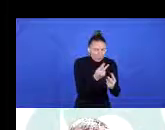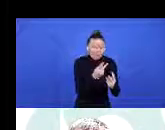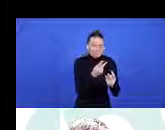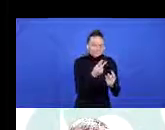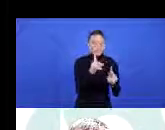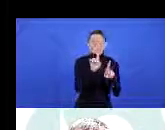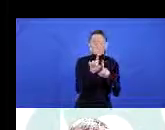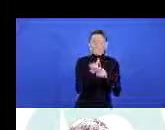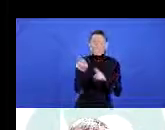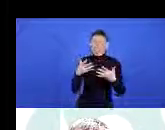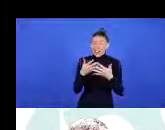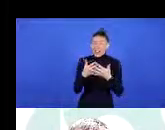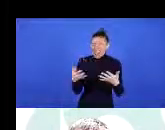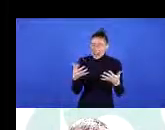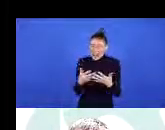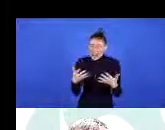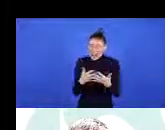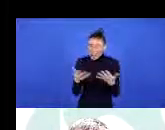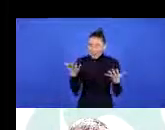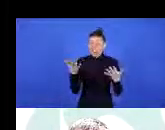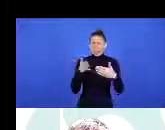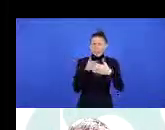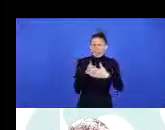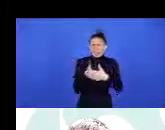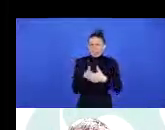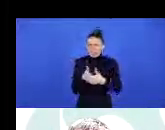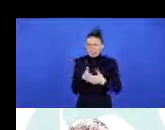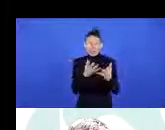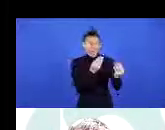for information on the web, and often and for many people